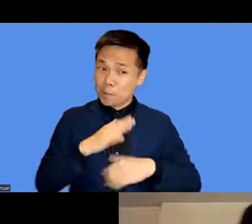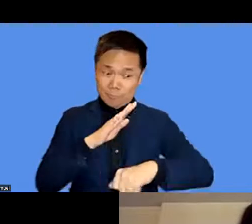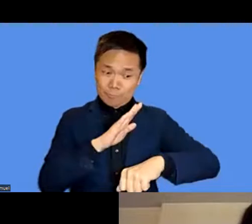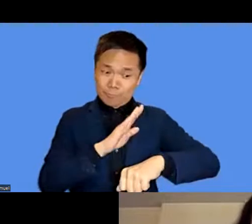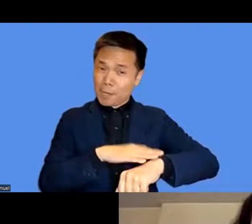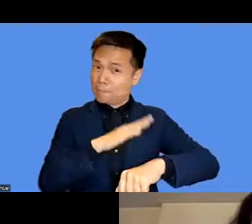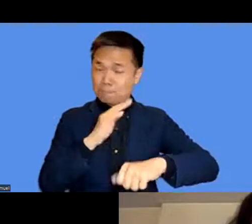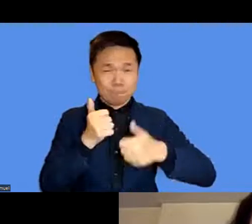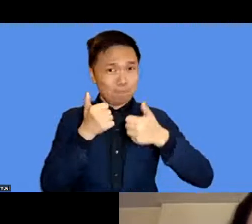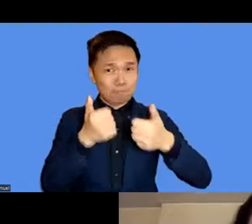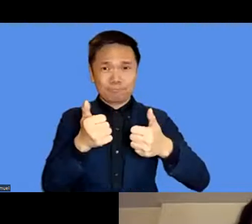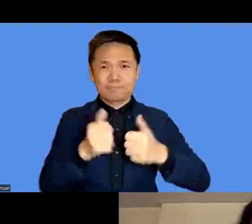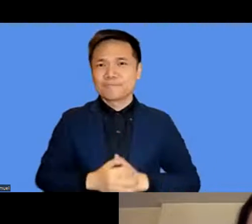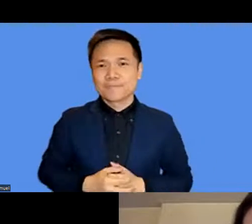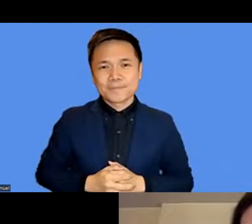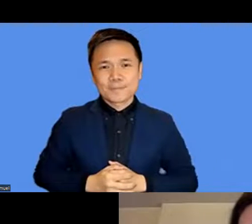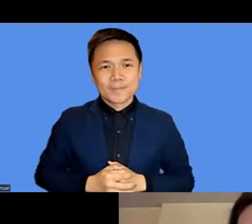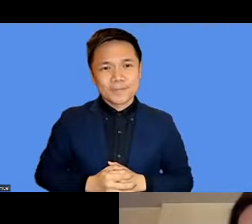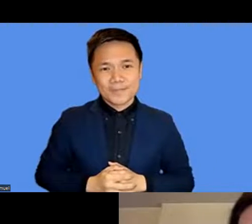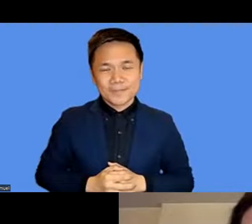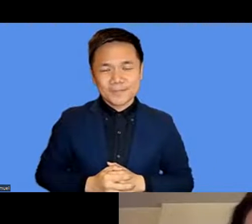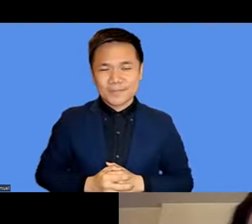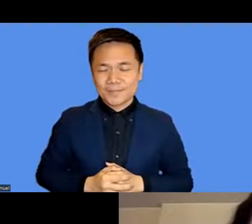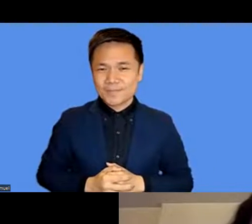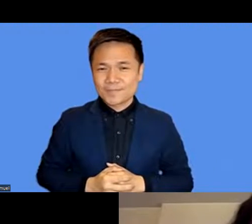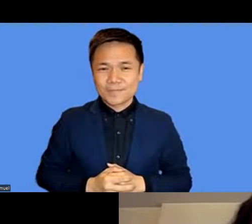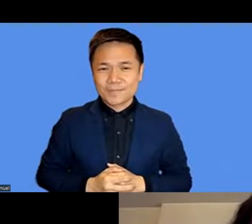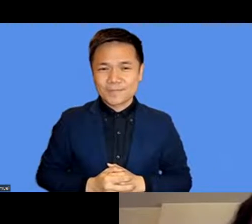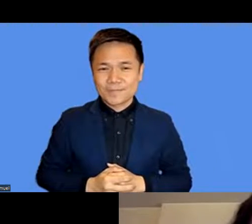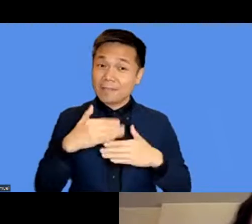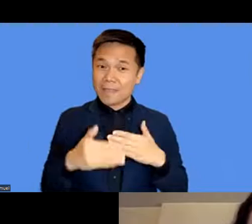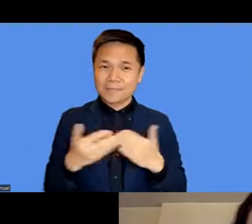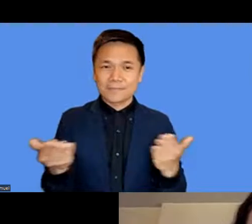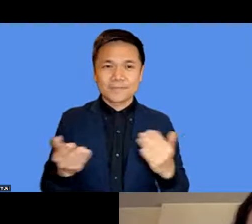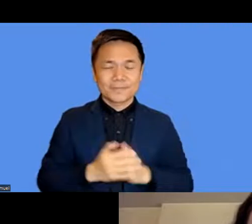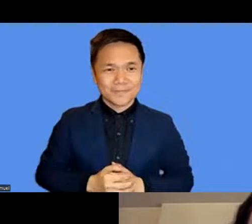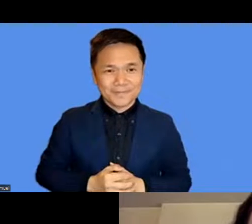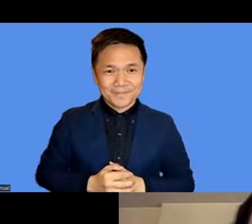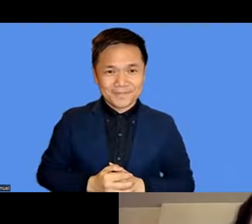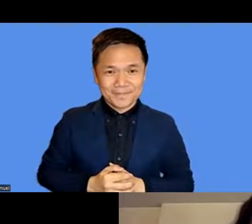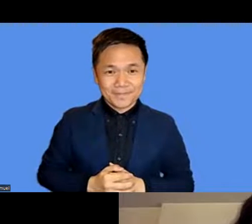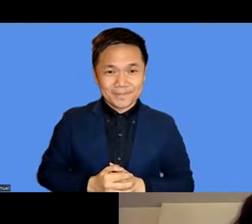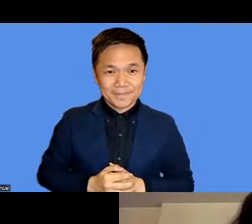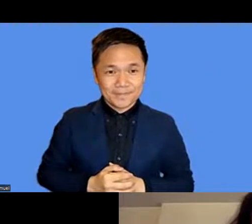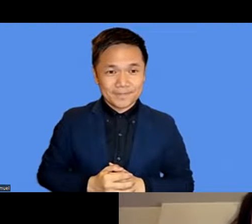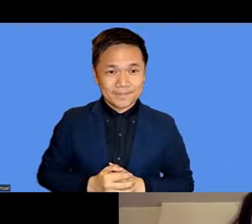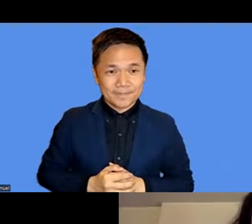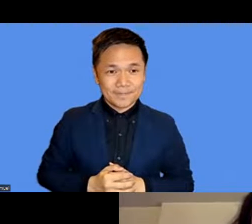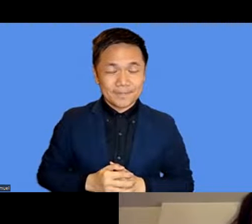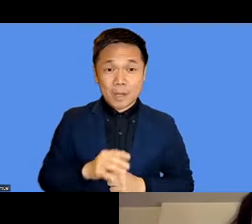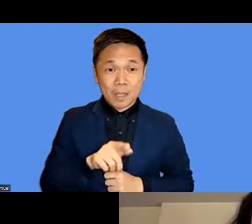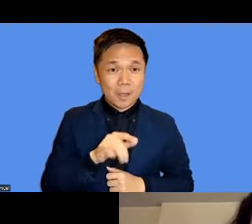So, we are going to turn now to the question and I muted myself.